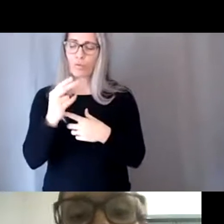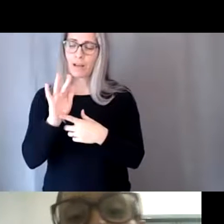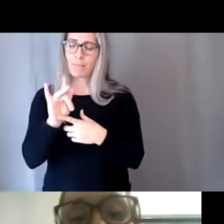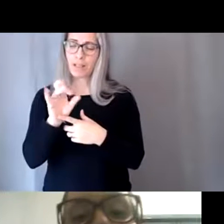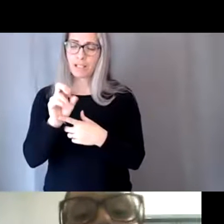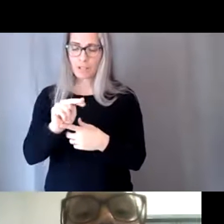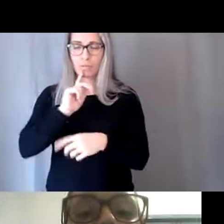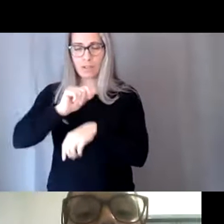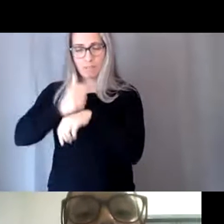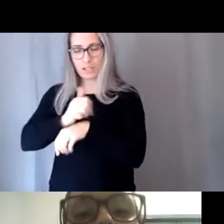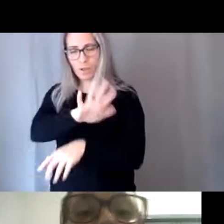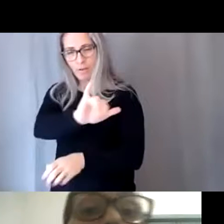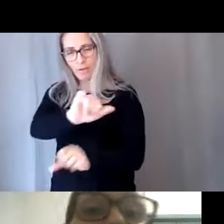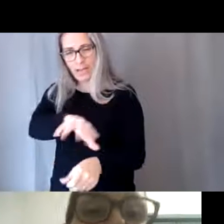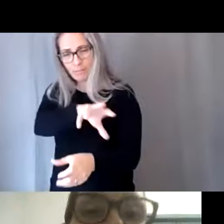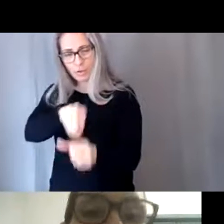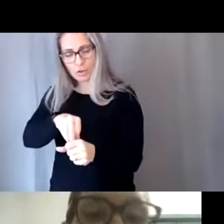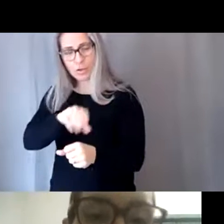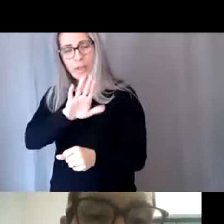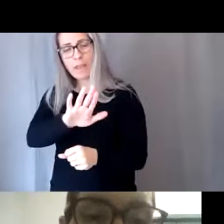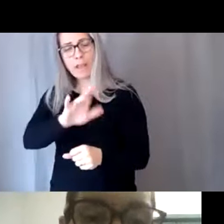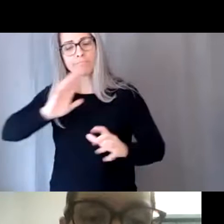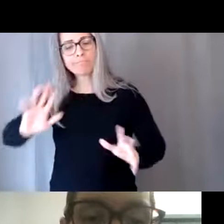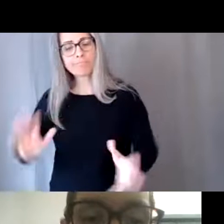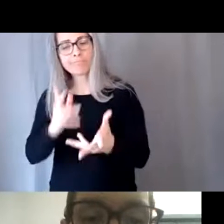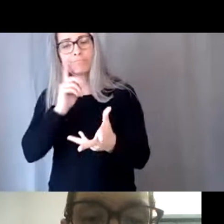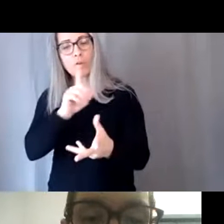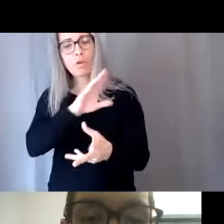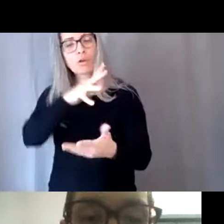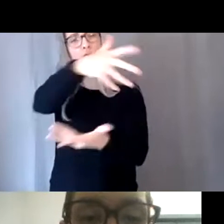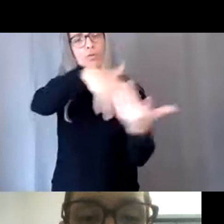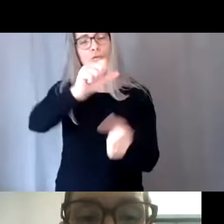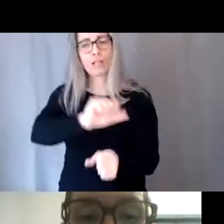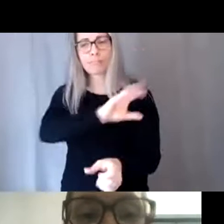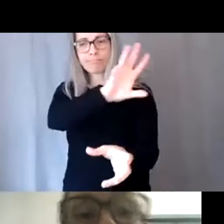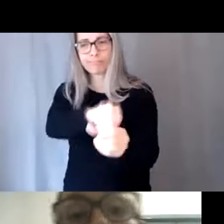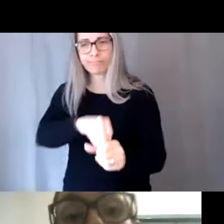rehabilitation for social participation